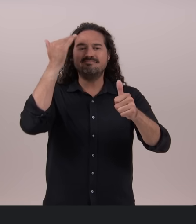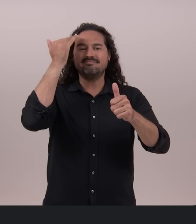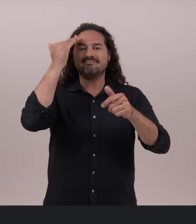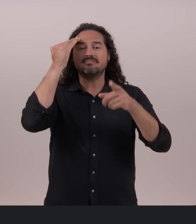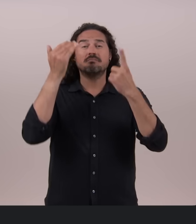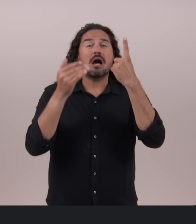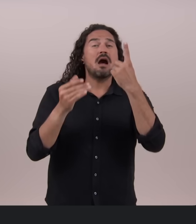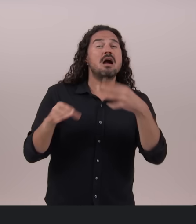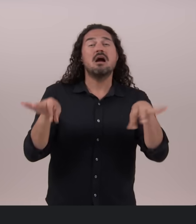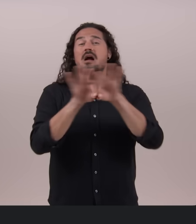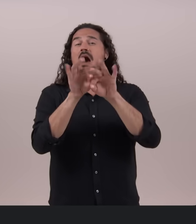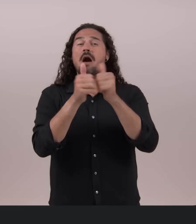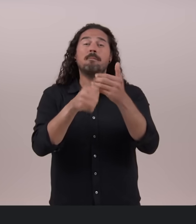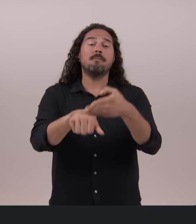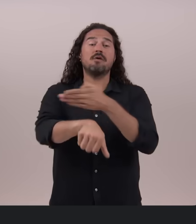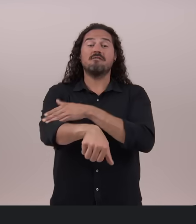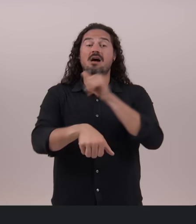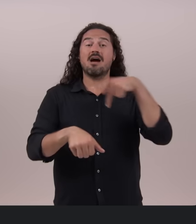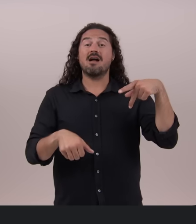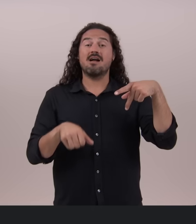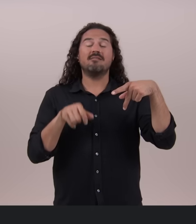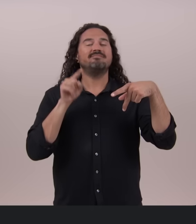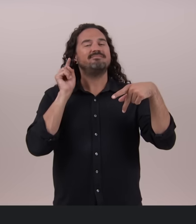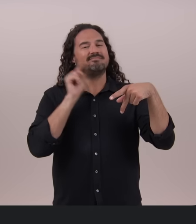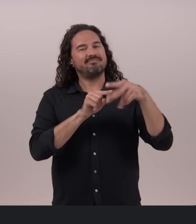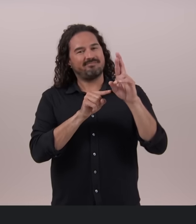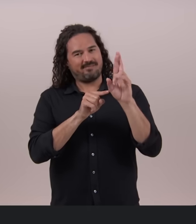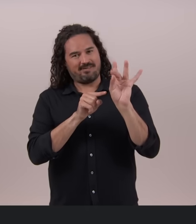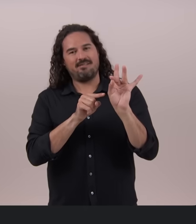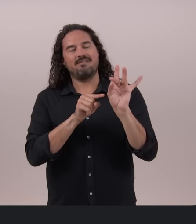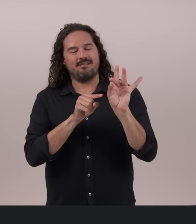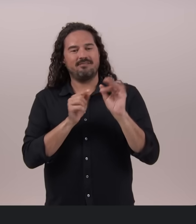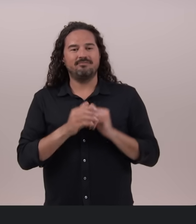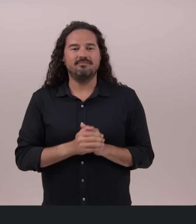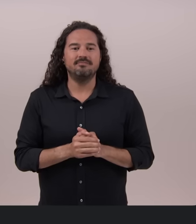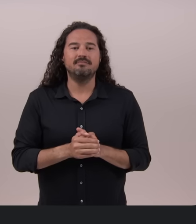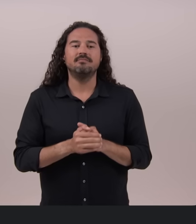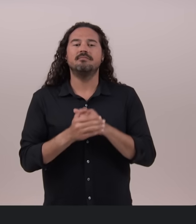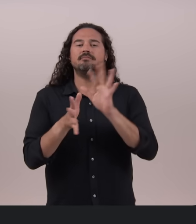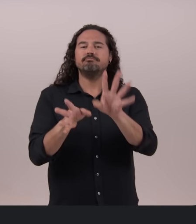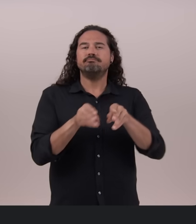its performance is with R8. It streamlines your app by removing unused code